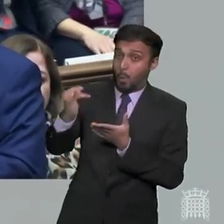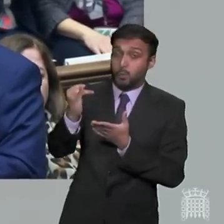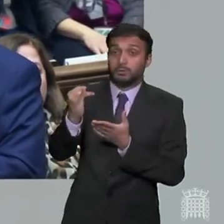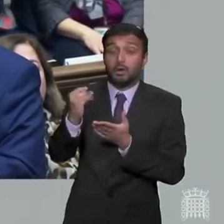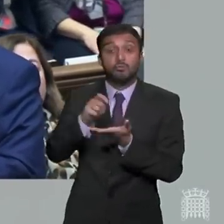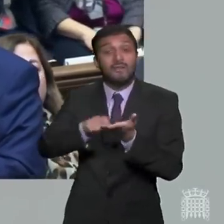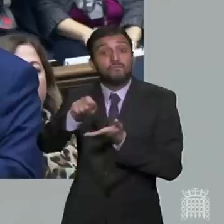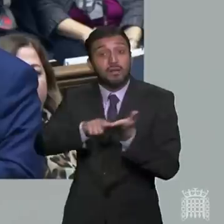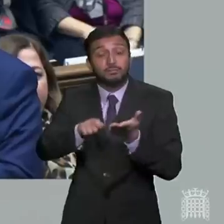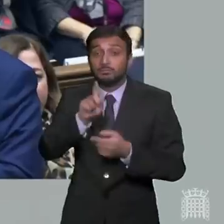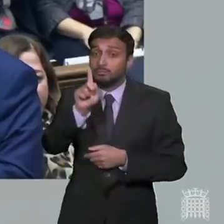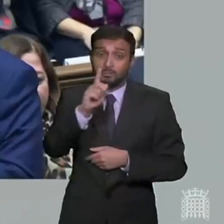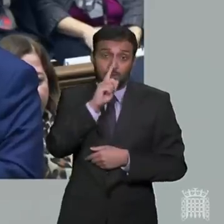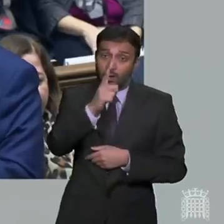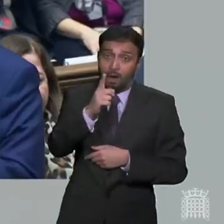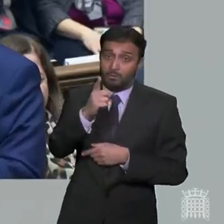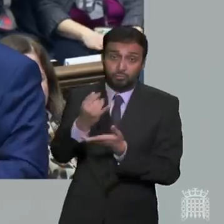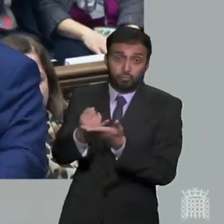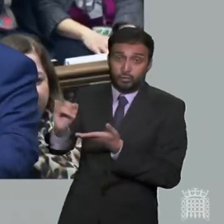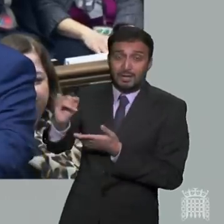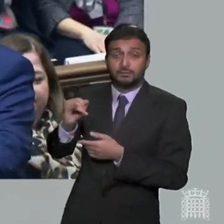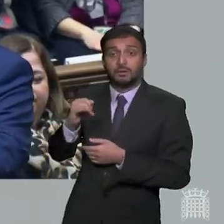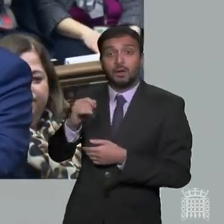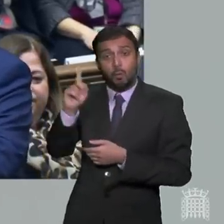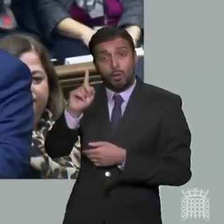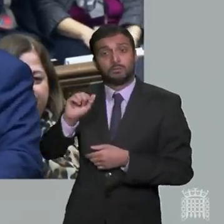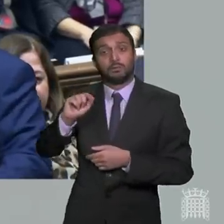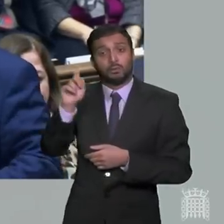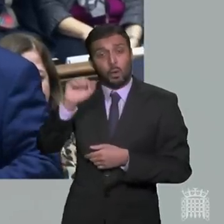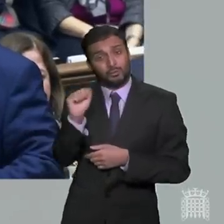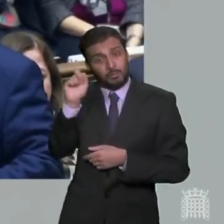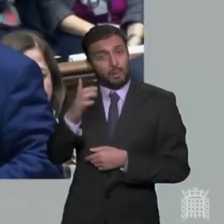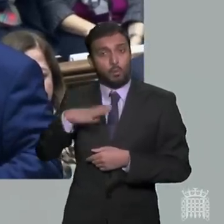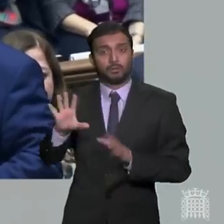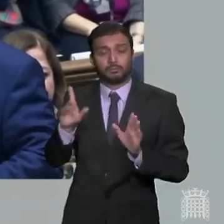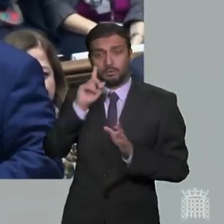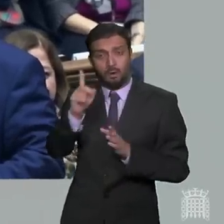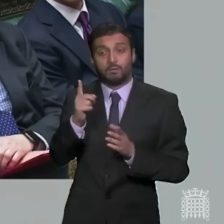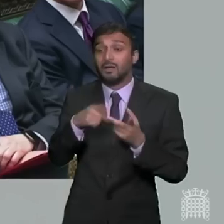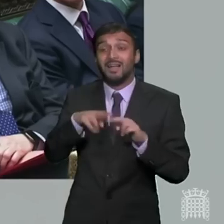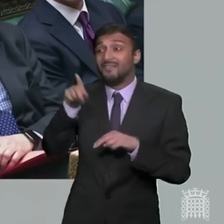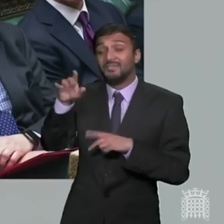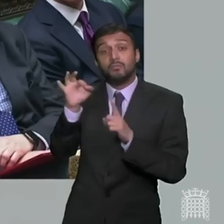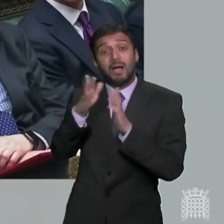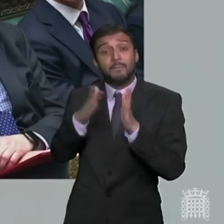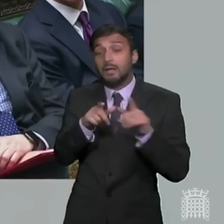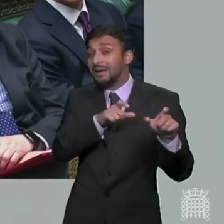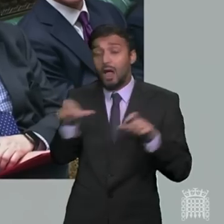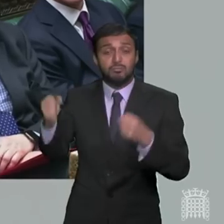to the people of Scotland. If the Prime Minister keeps blocking that referendum, will he at least be honest and